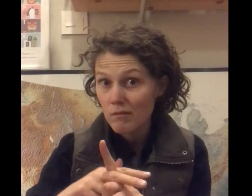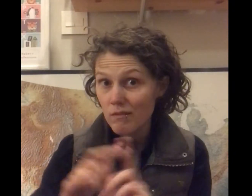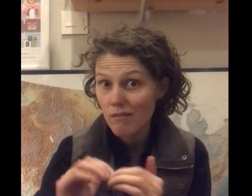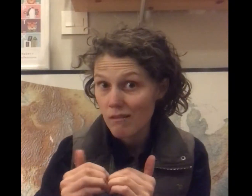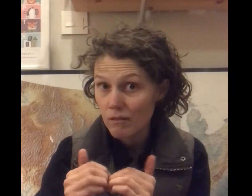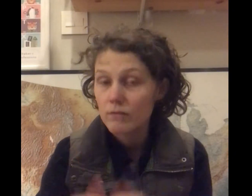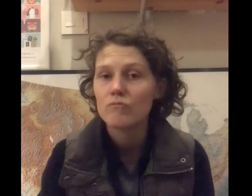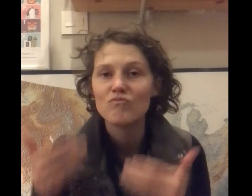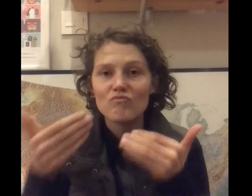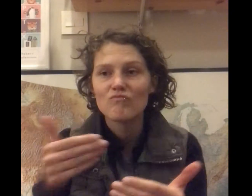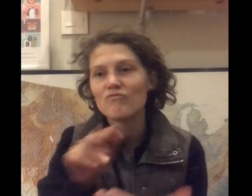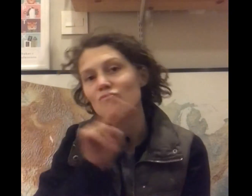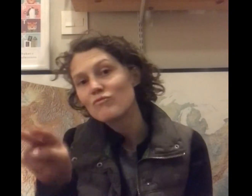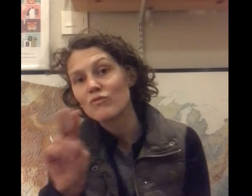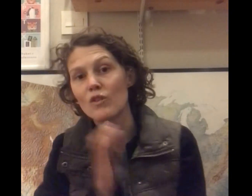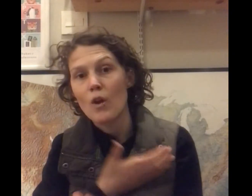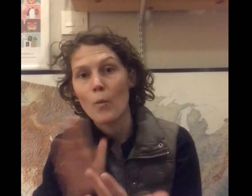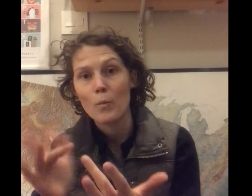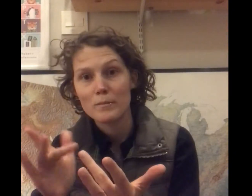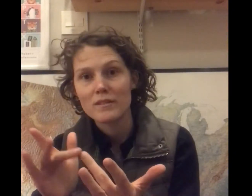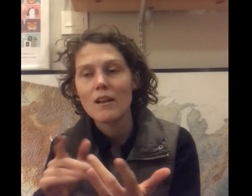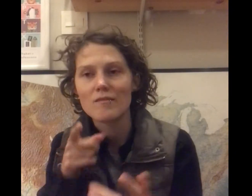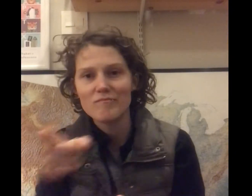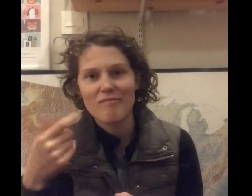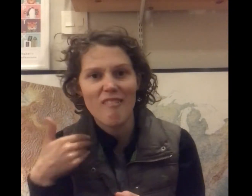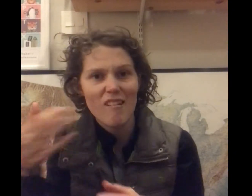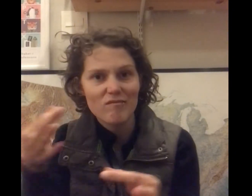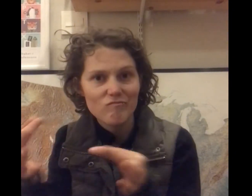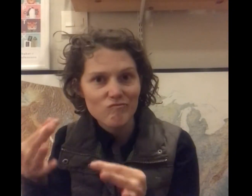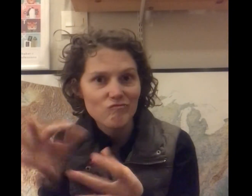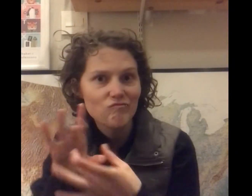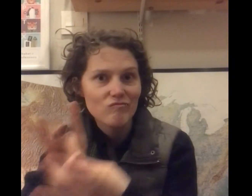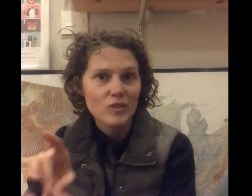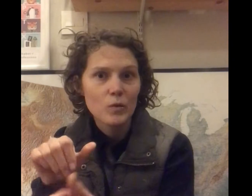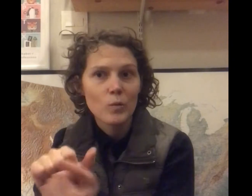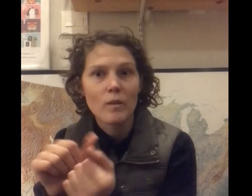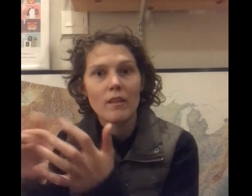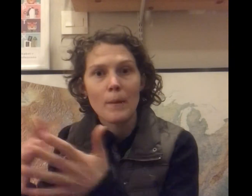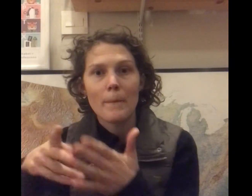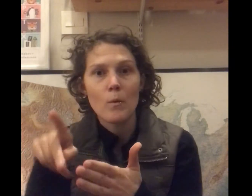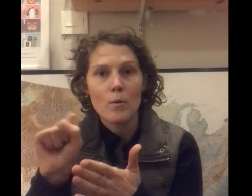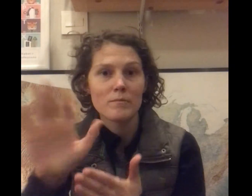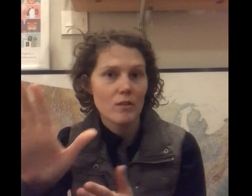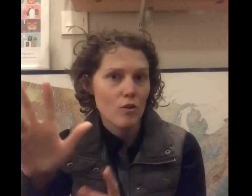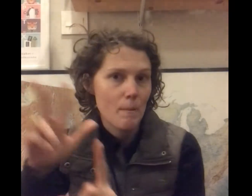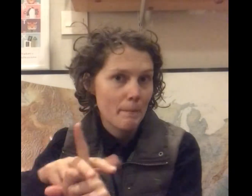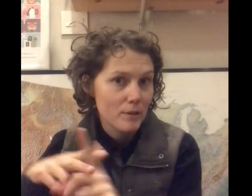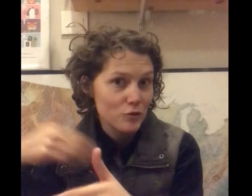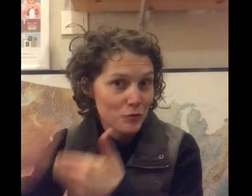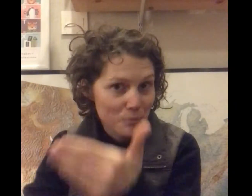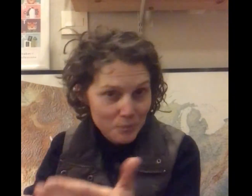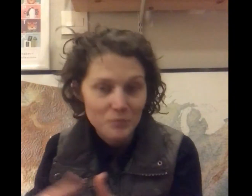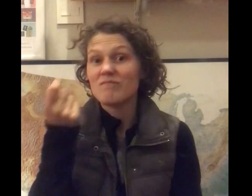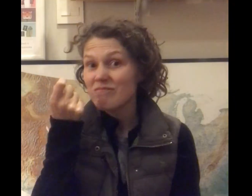To apply, Visit our website, where you will find more information and a link for the AmeriCoprs VISTA application.